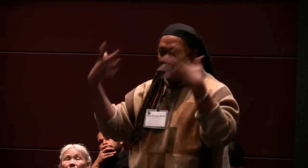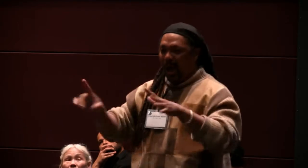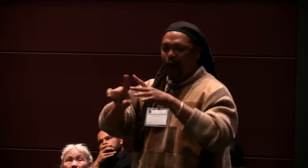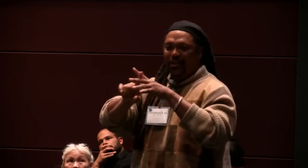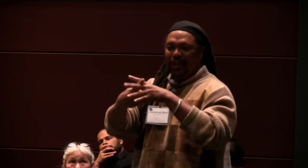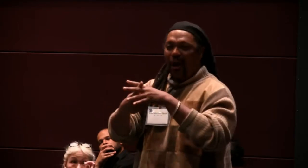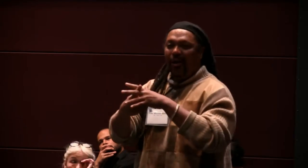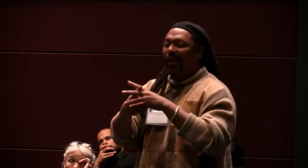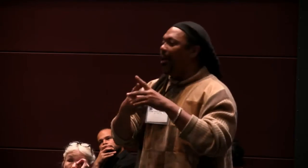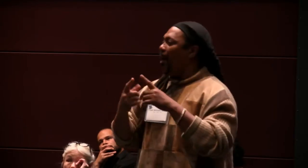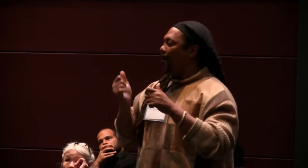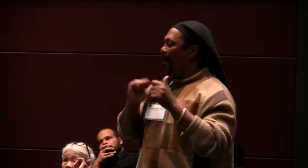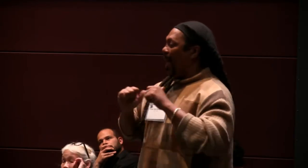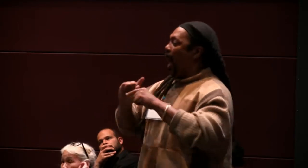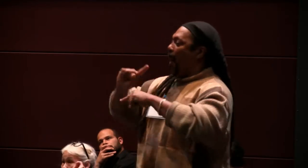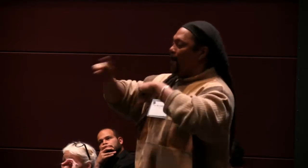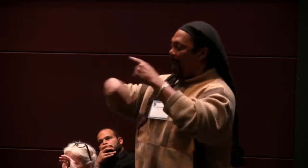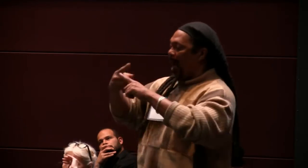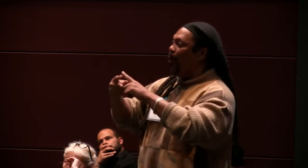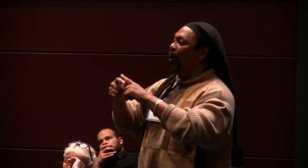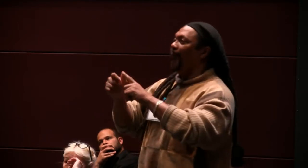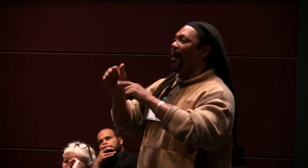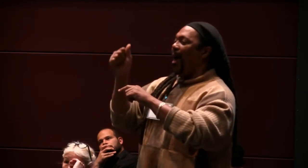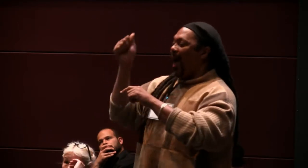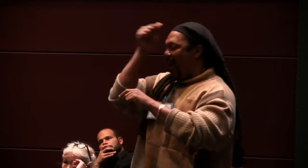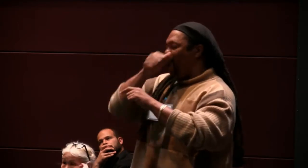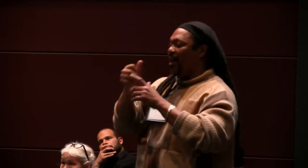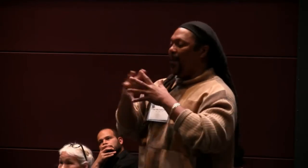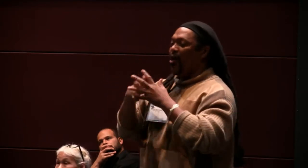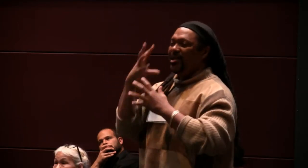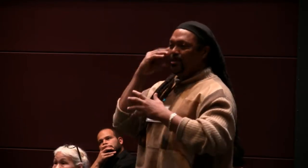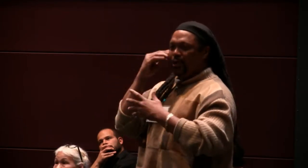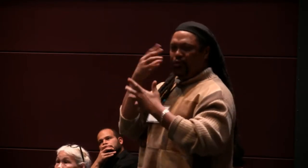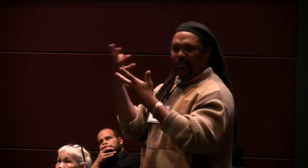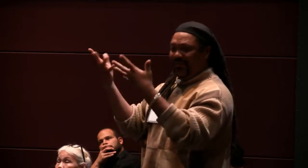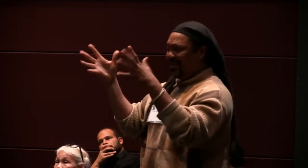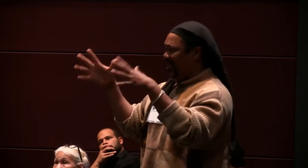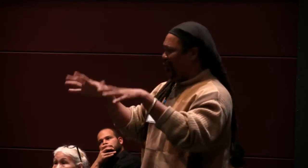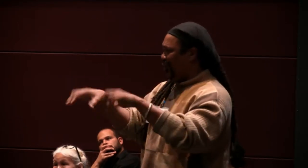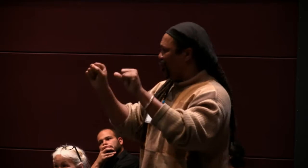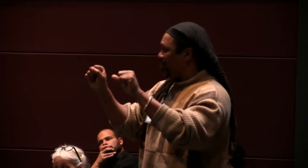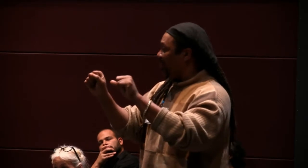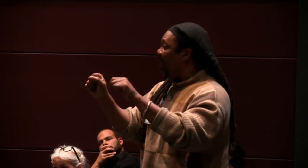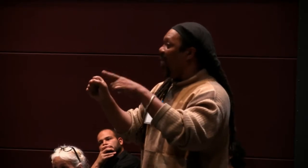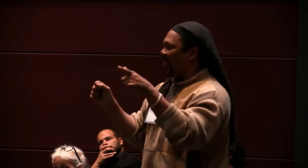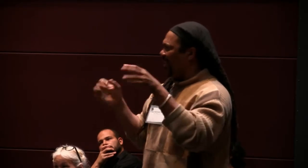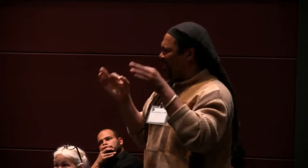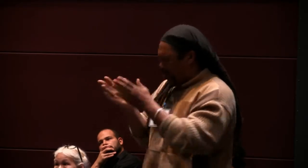I know that this has been in the planning for so long, but then at Gallaudet, we have spoken so much